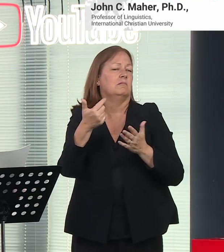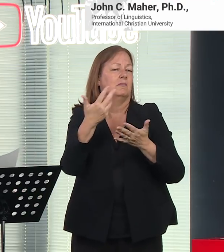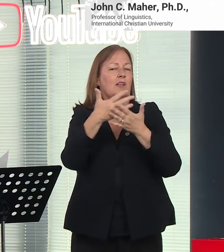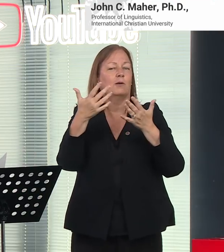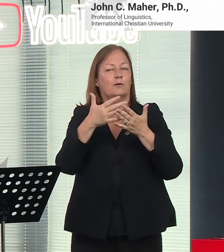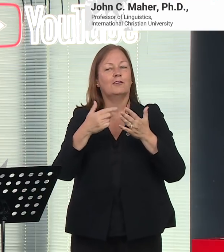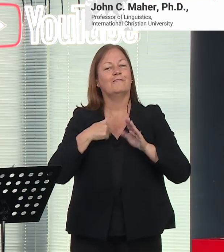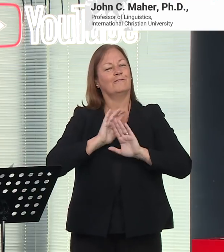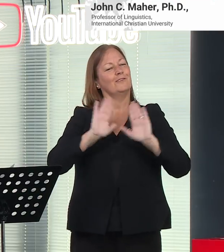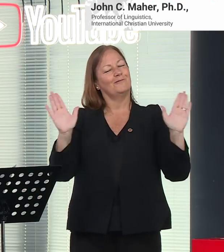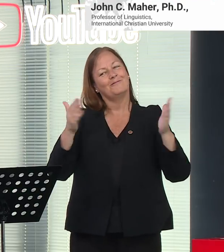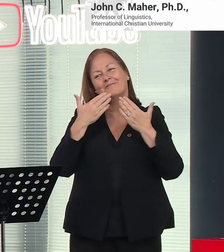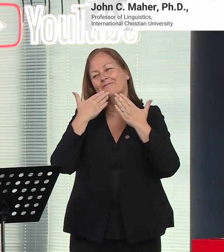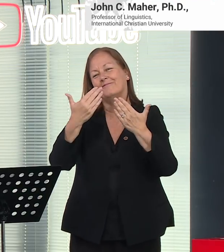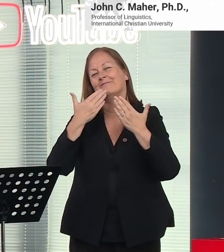government office to support and